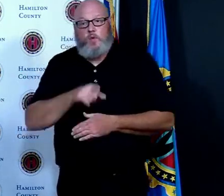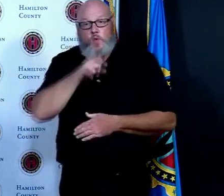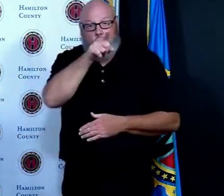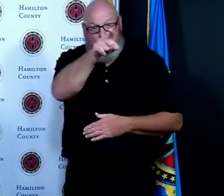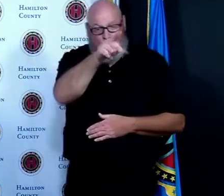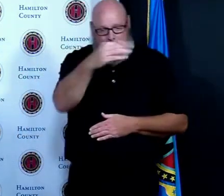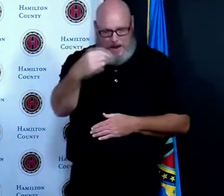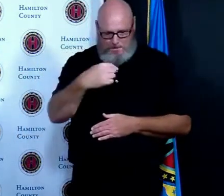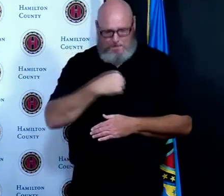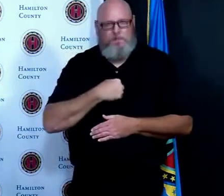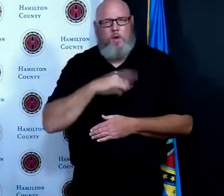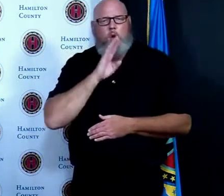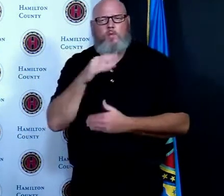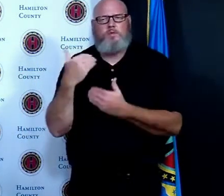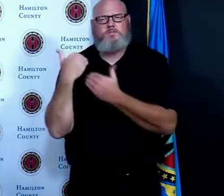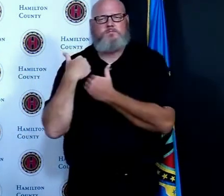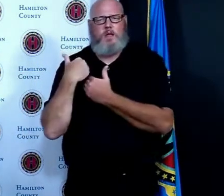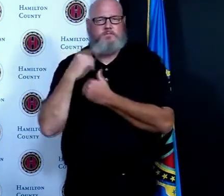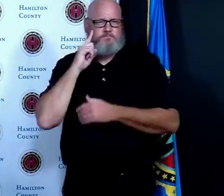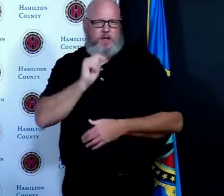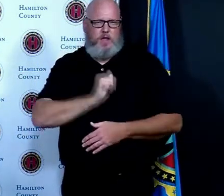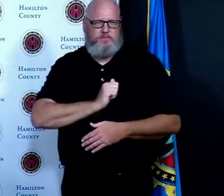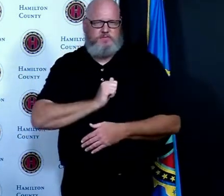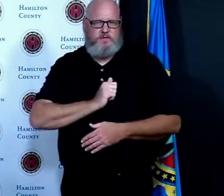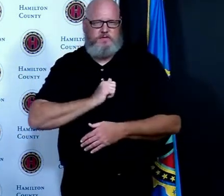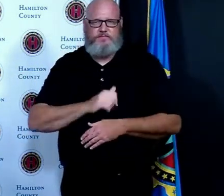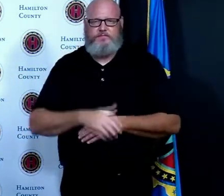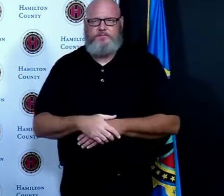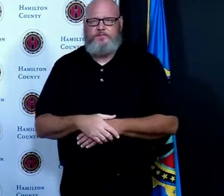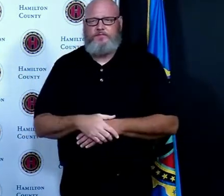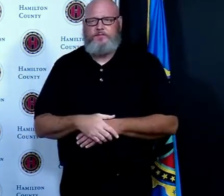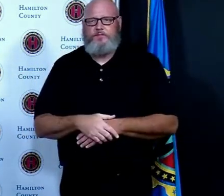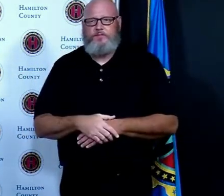encourage those that go to a restaurant or a bar or any business and you're not happy with